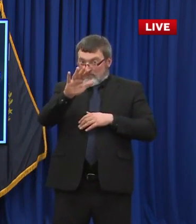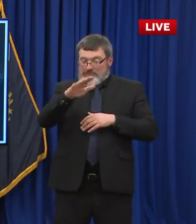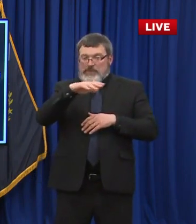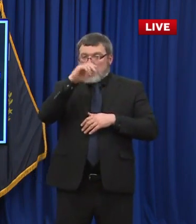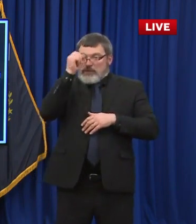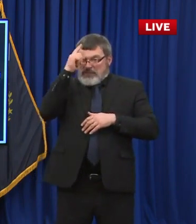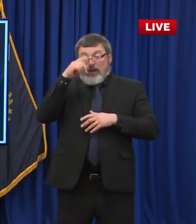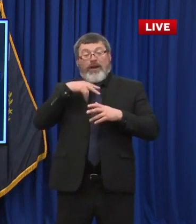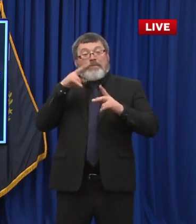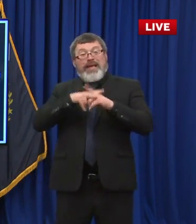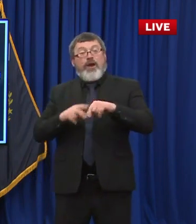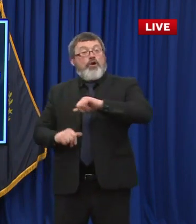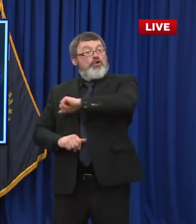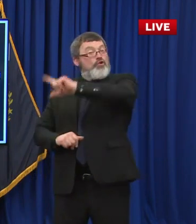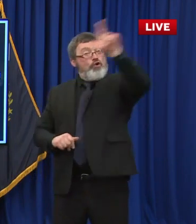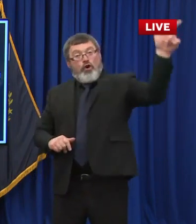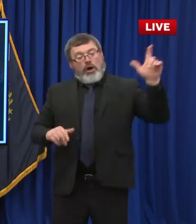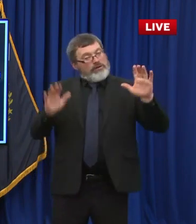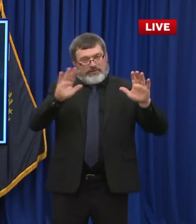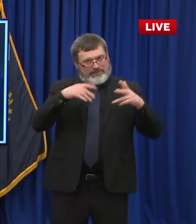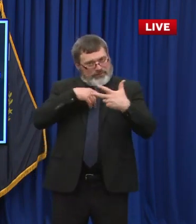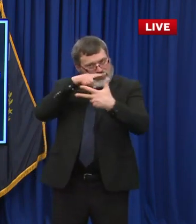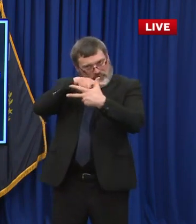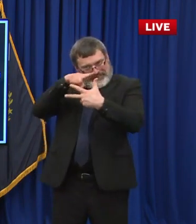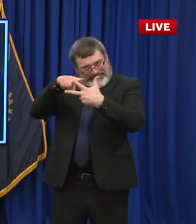DAY TO 10 DAY QUARANTINE PERIOD.